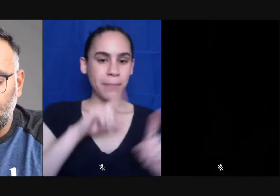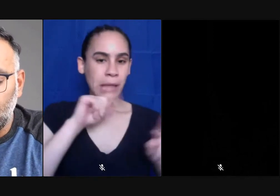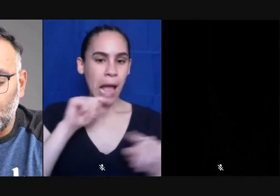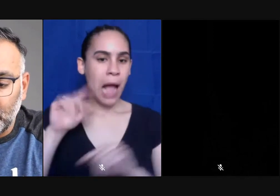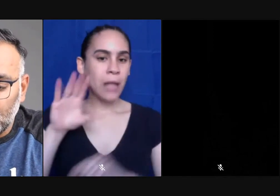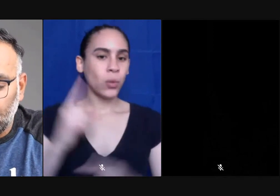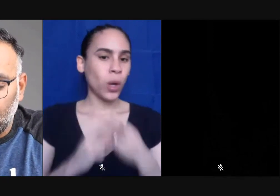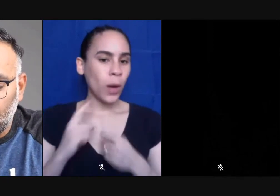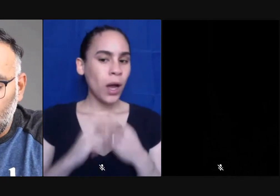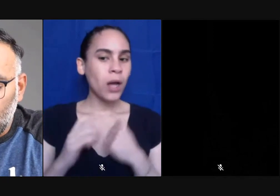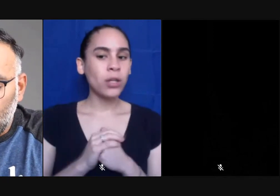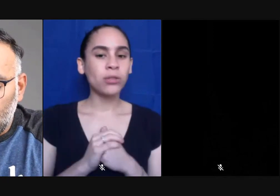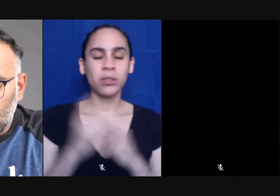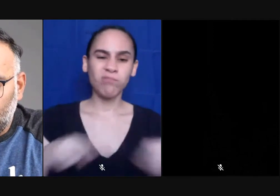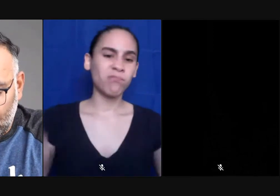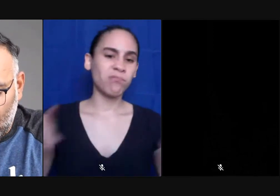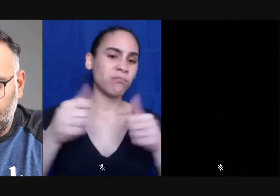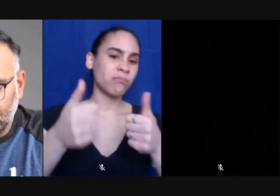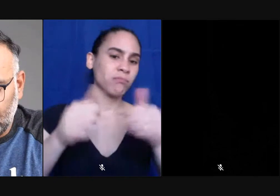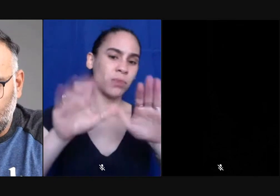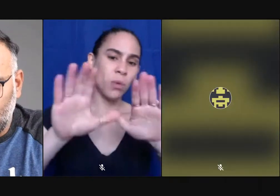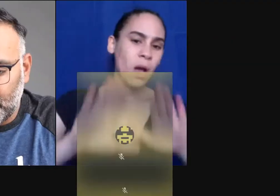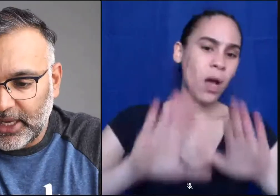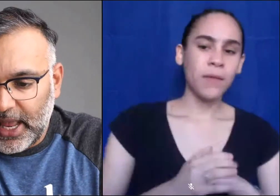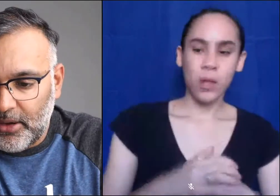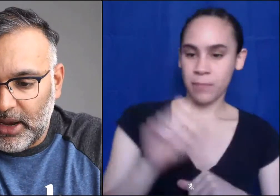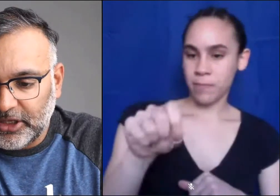you all have been wonderful yep i'm i'm pasting that info right now it's also at